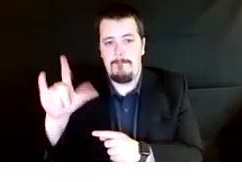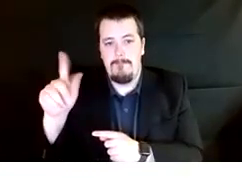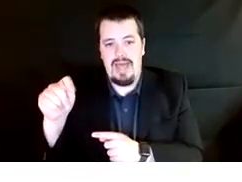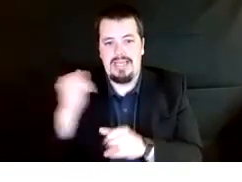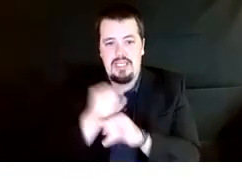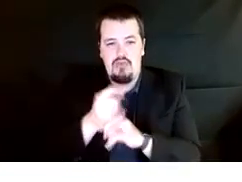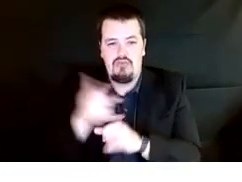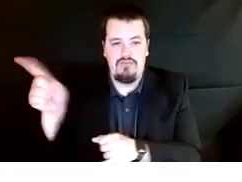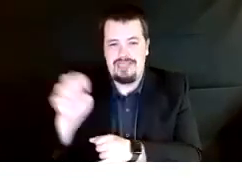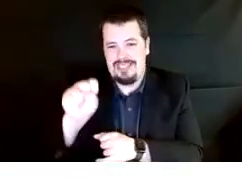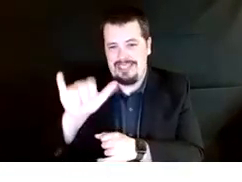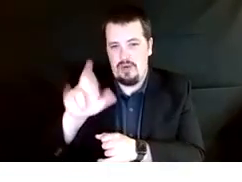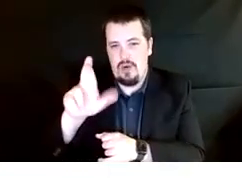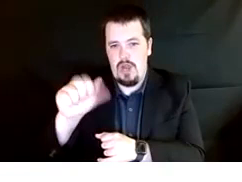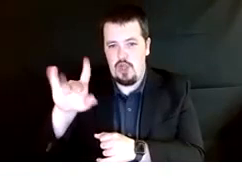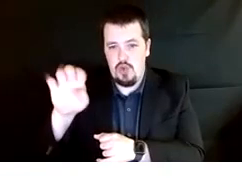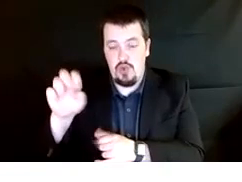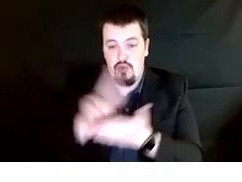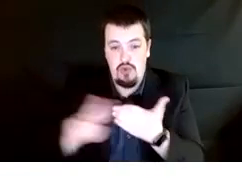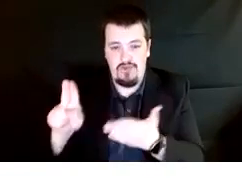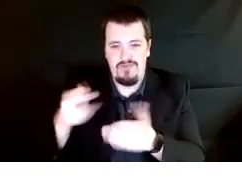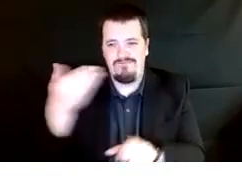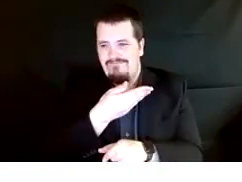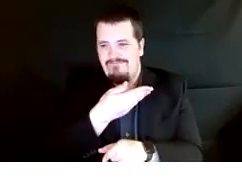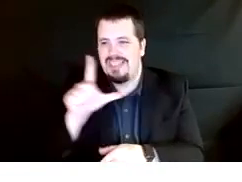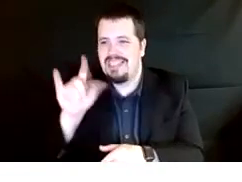um and we have a link there to Syracuse which is